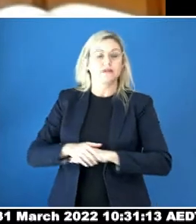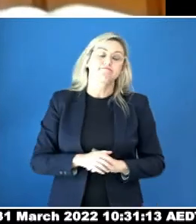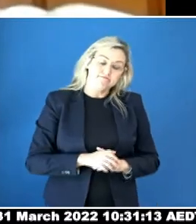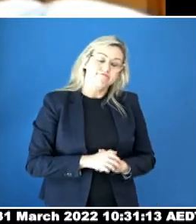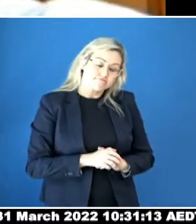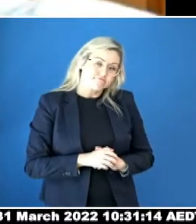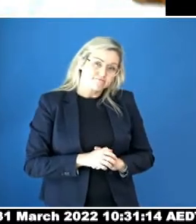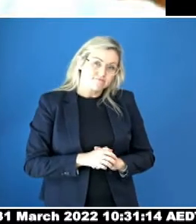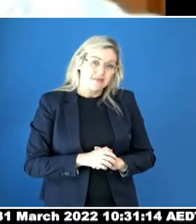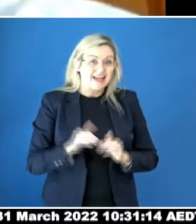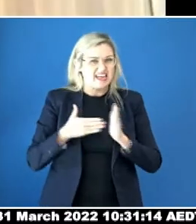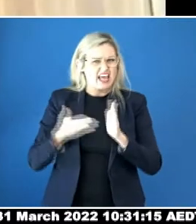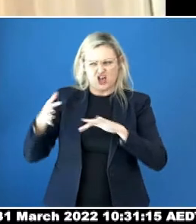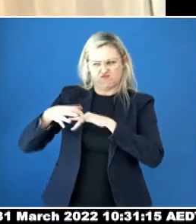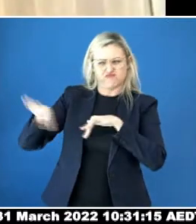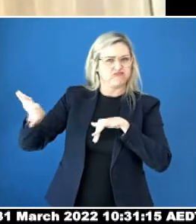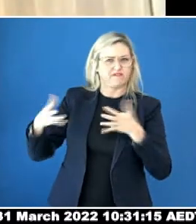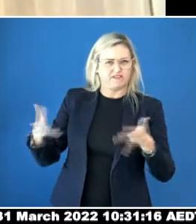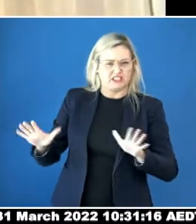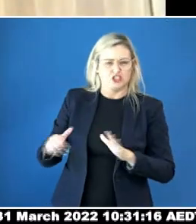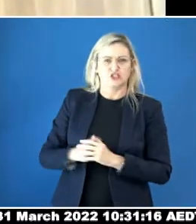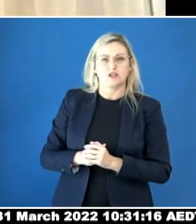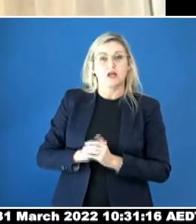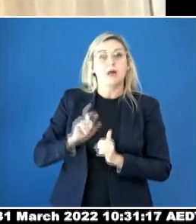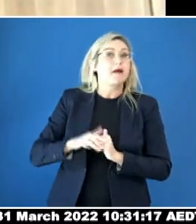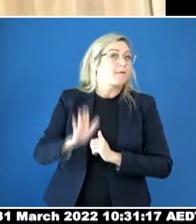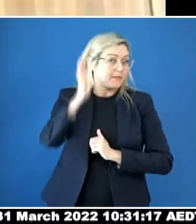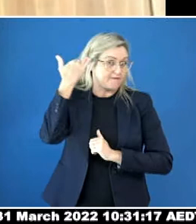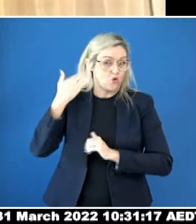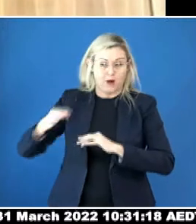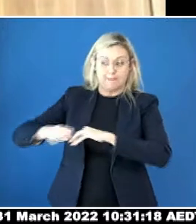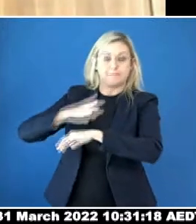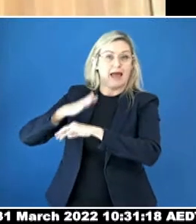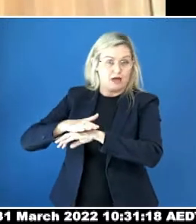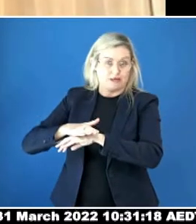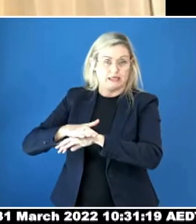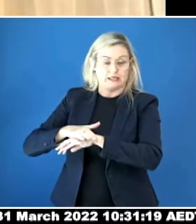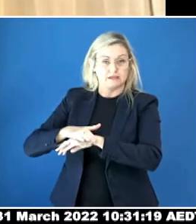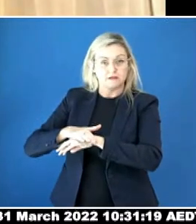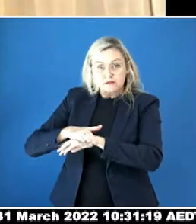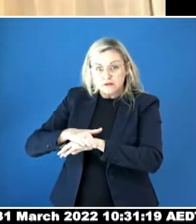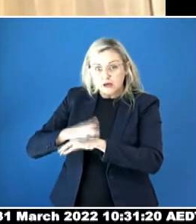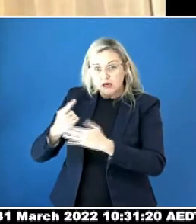Yeah. MS EASTMAN: And that marriage has ended now. Yeah. MS EASTMAN: But when you were in that marriage, you did experience